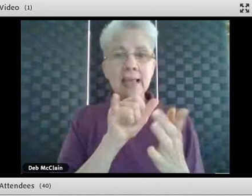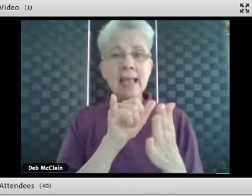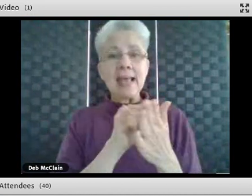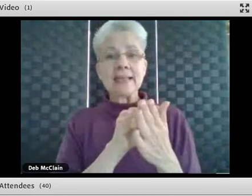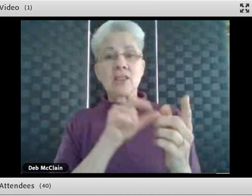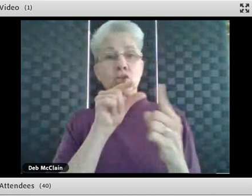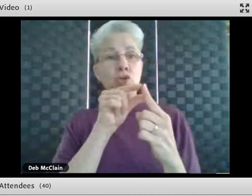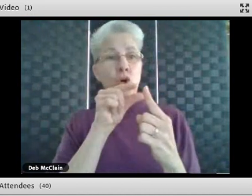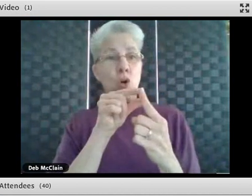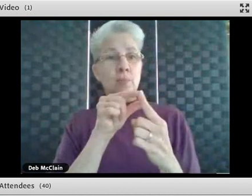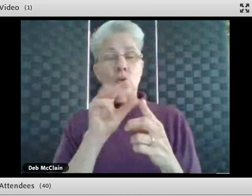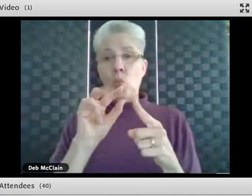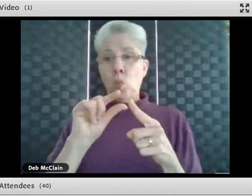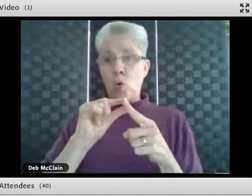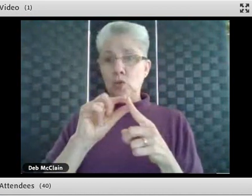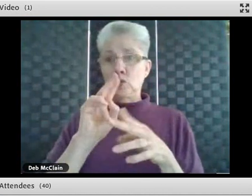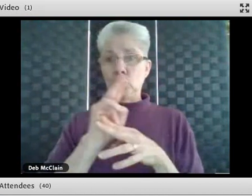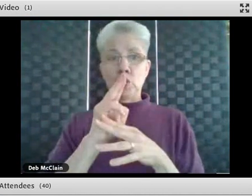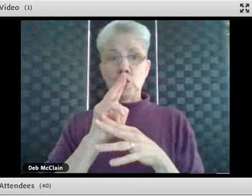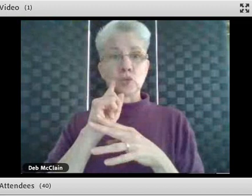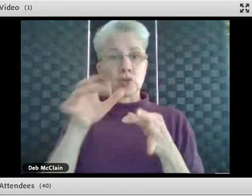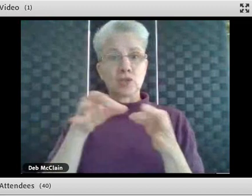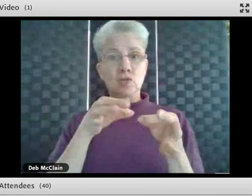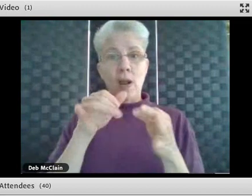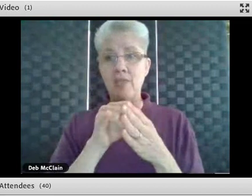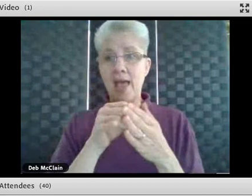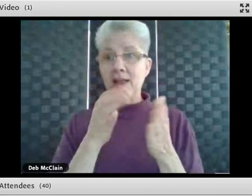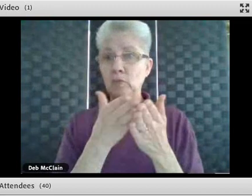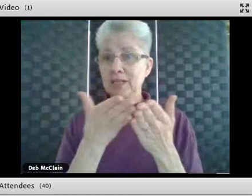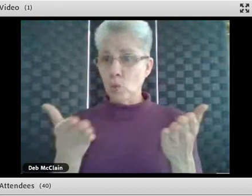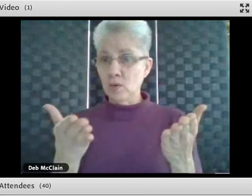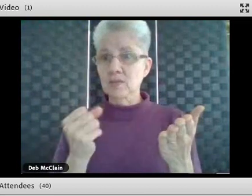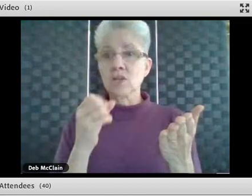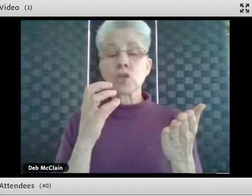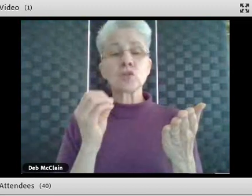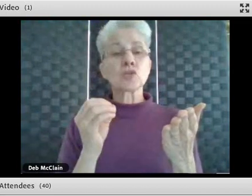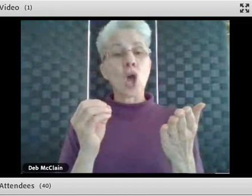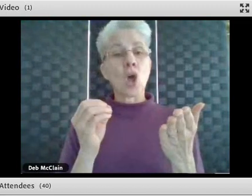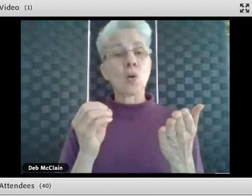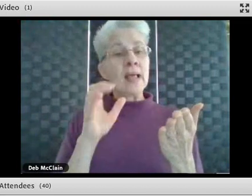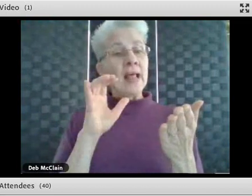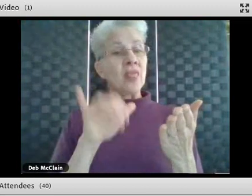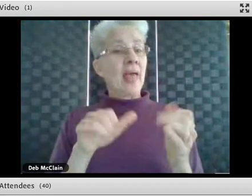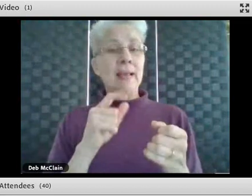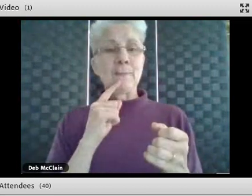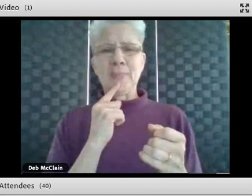or terms, used to describe a resource? So, and that can be tricky.